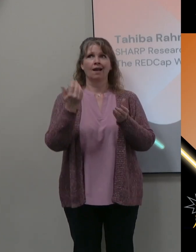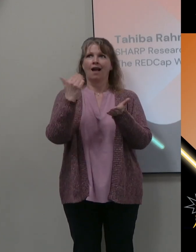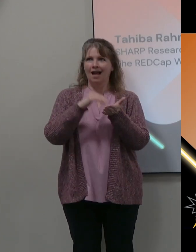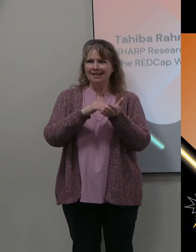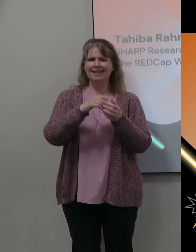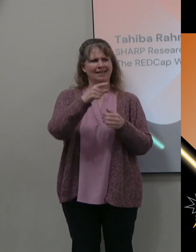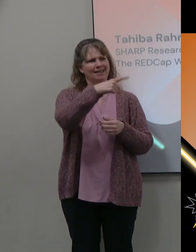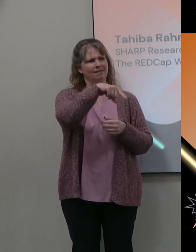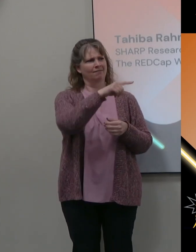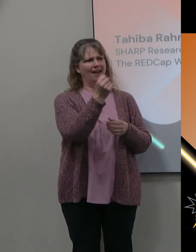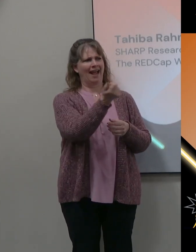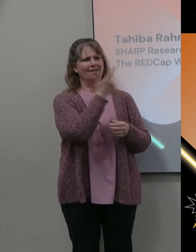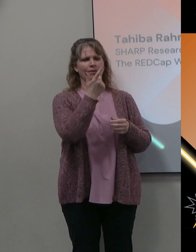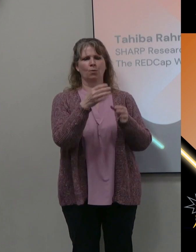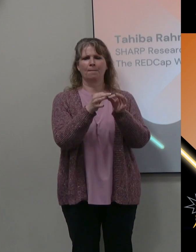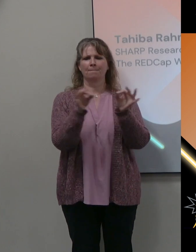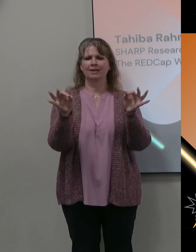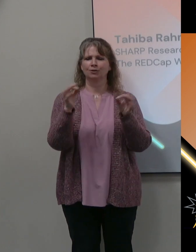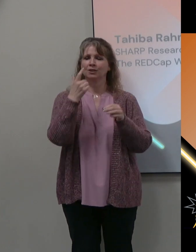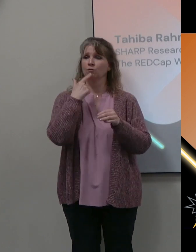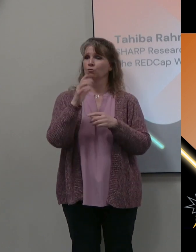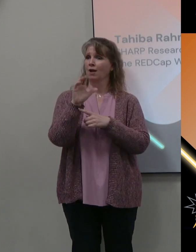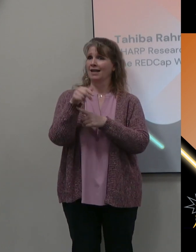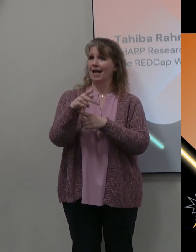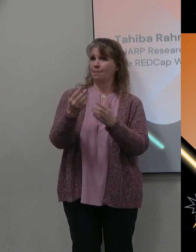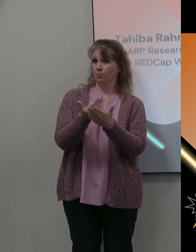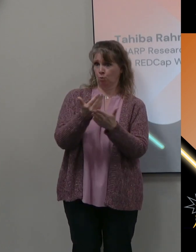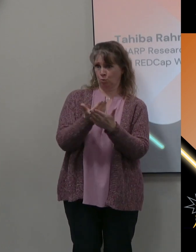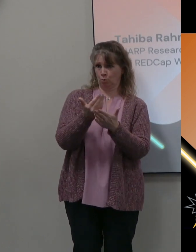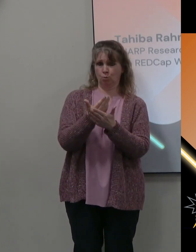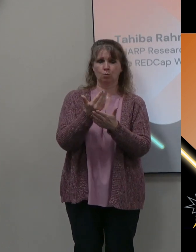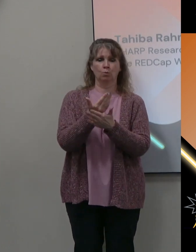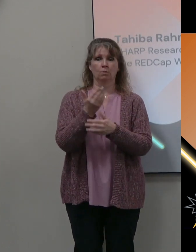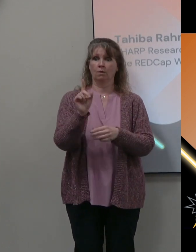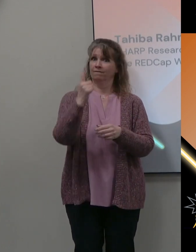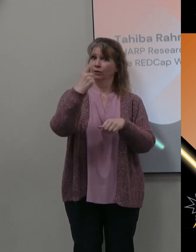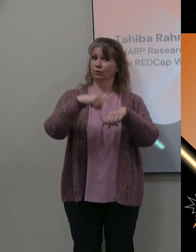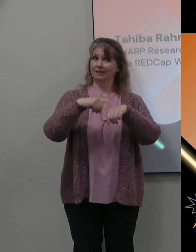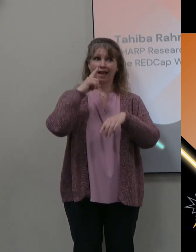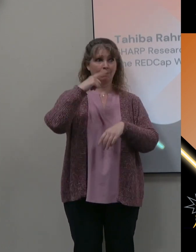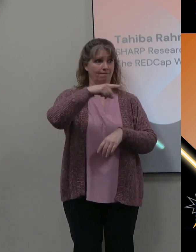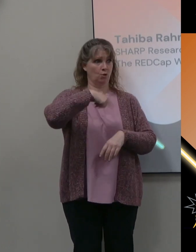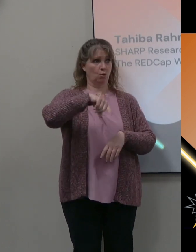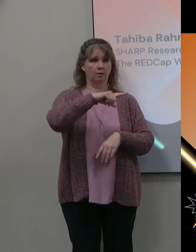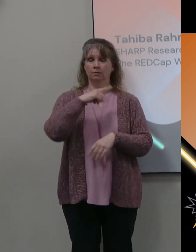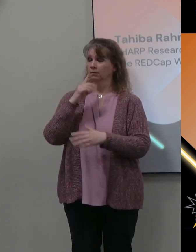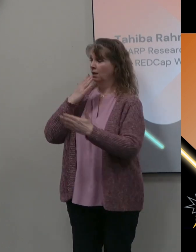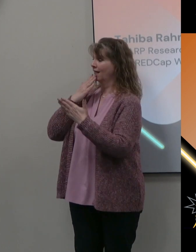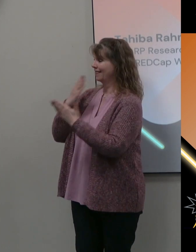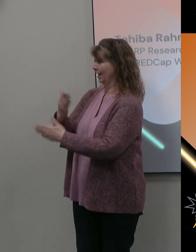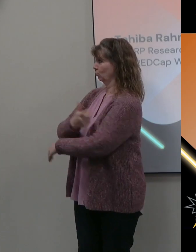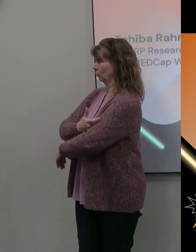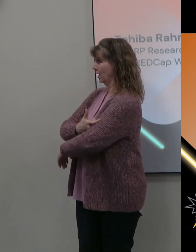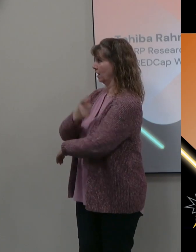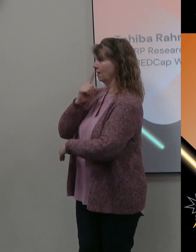You blew all of us away. And everyone mentioned that REDCap is new. This is the first time that we've used it.